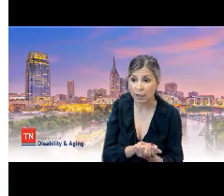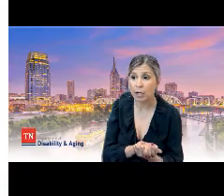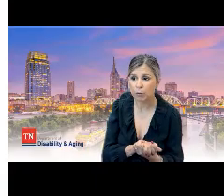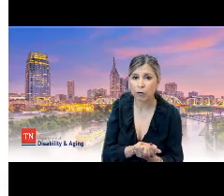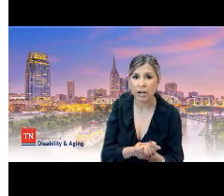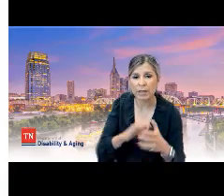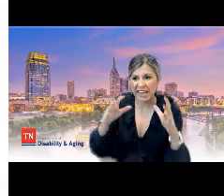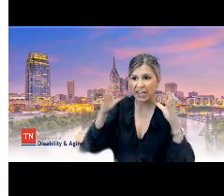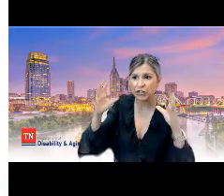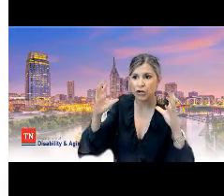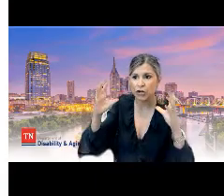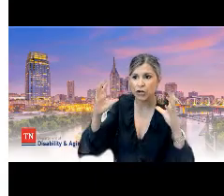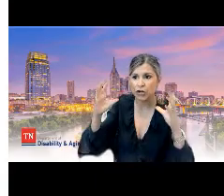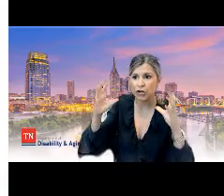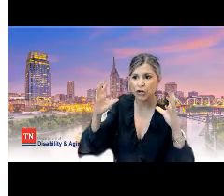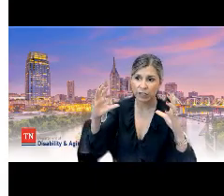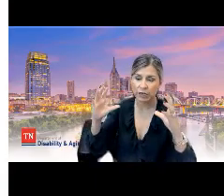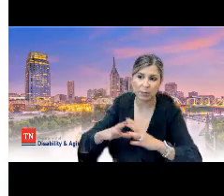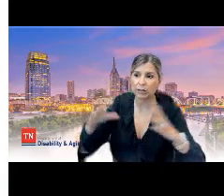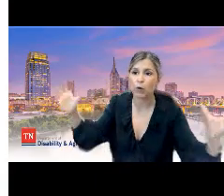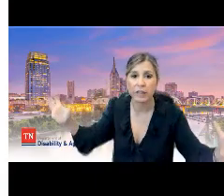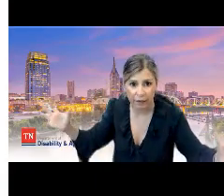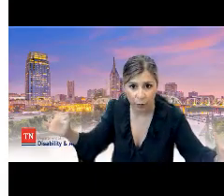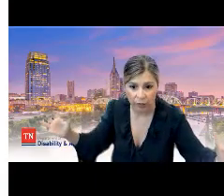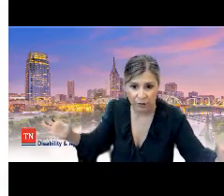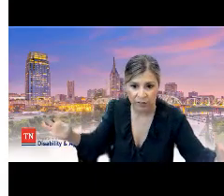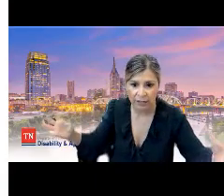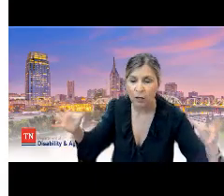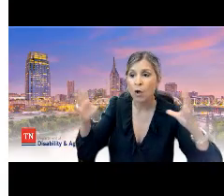that HRA benefit that we talked about, the one that everyone's using.